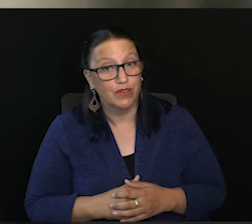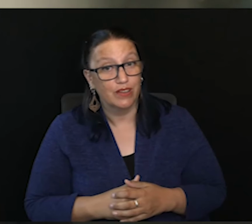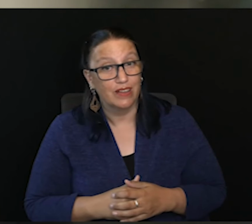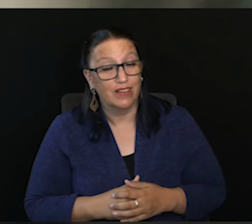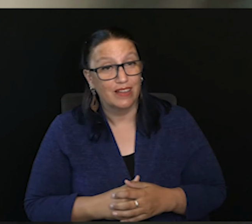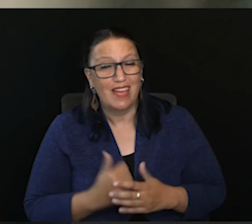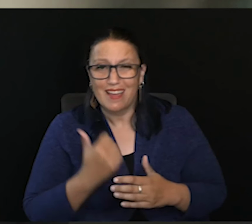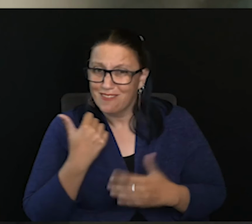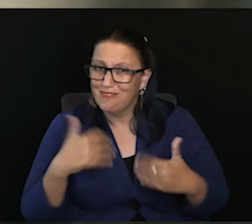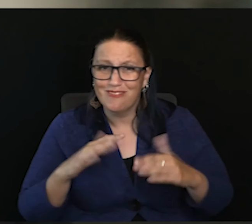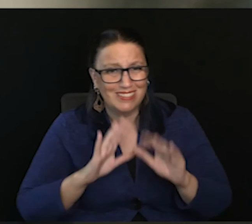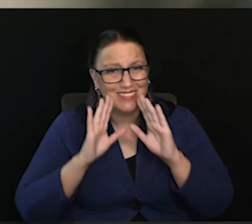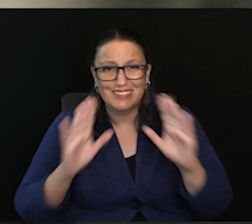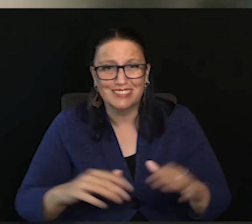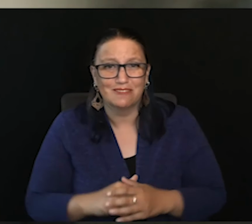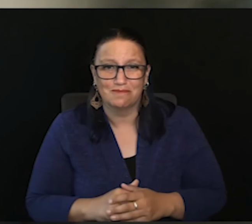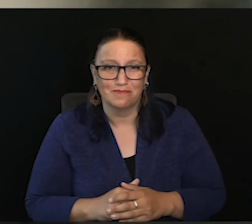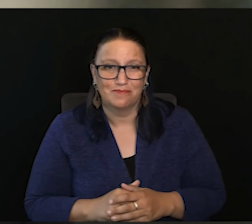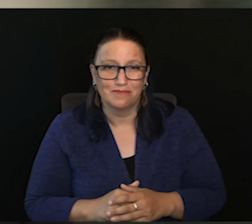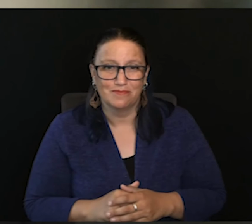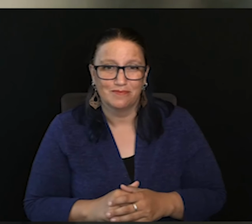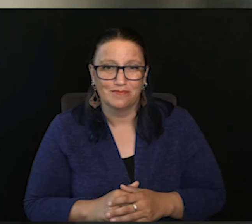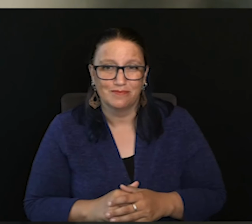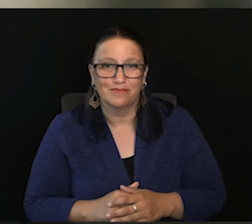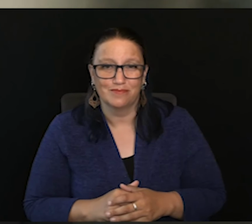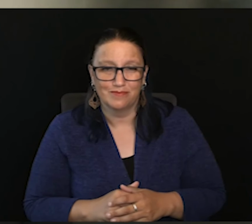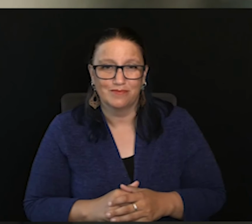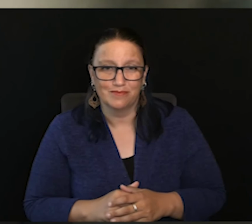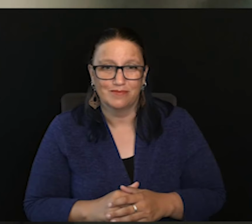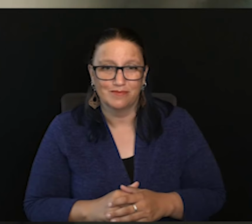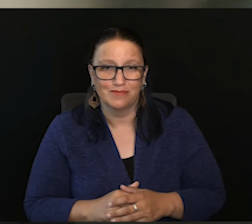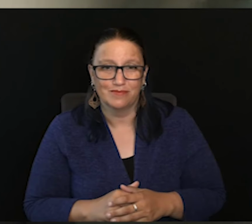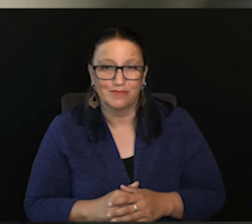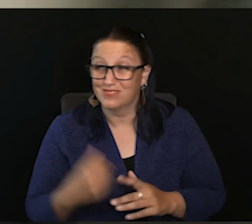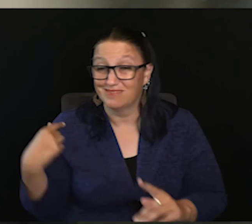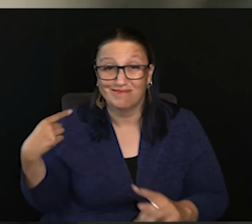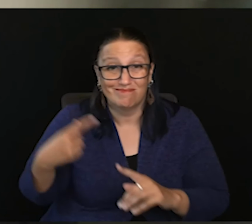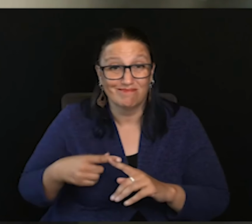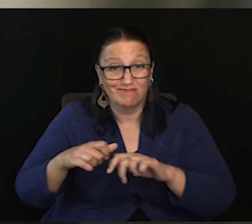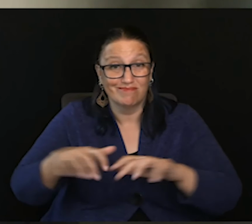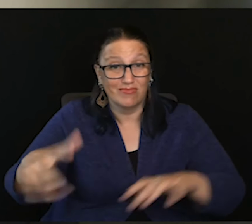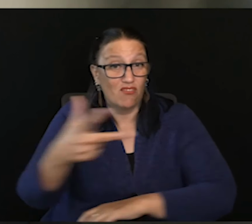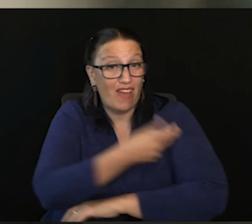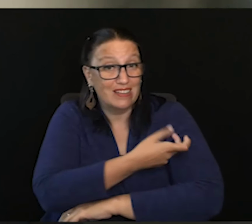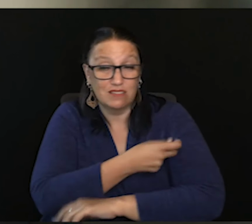each running at its highest levels throughout the course of the rollout throughout the course of the pandemic.